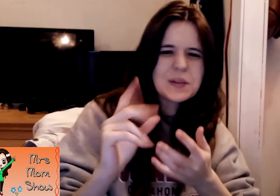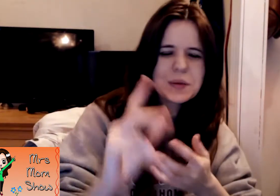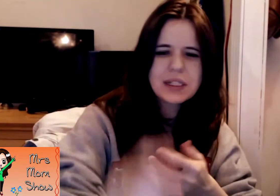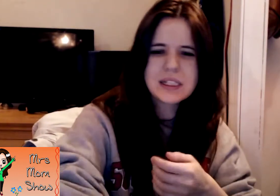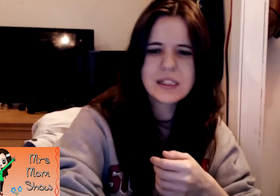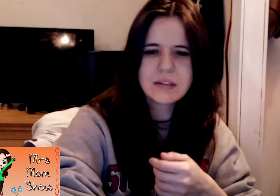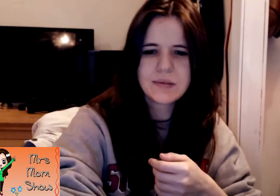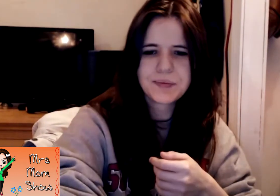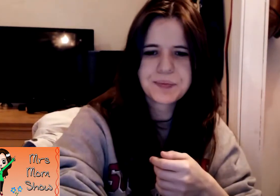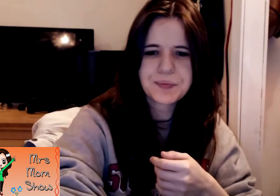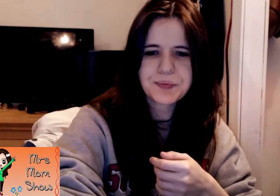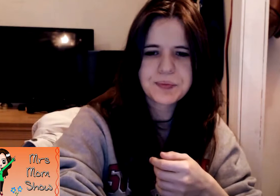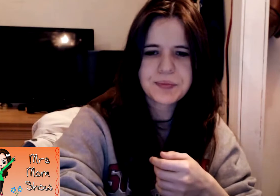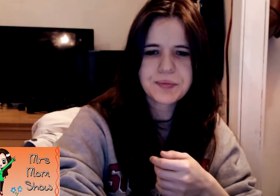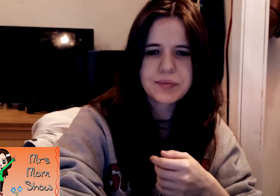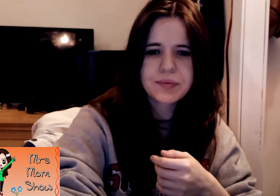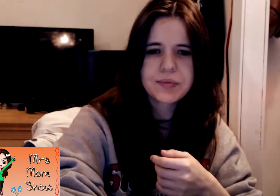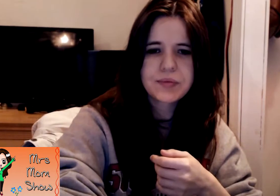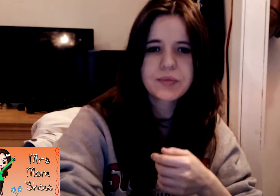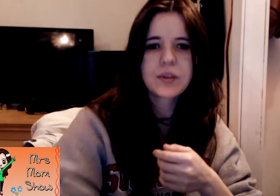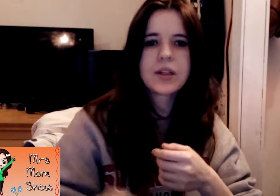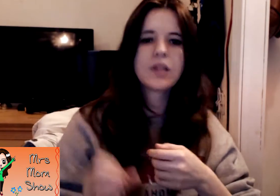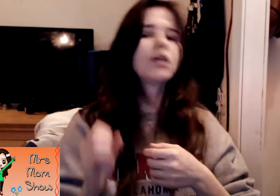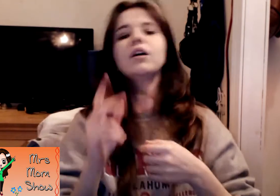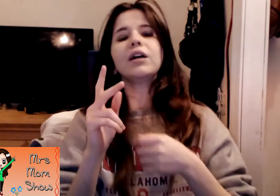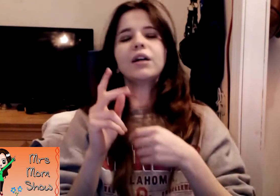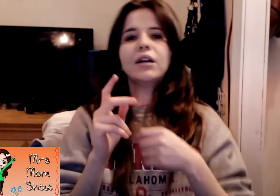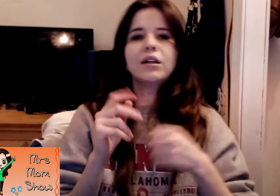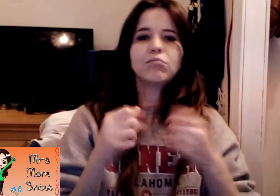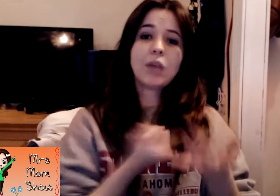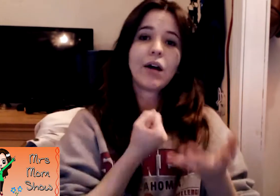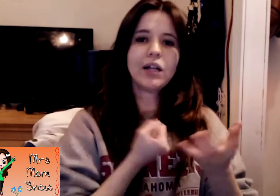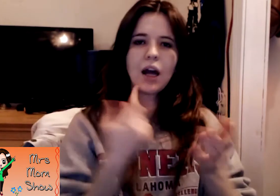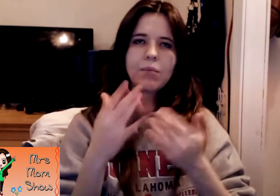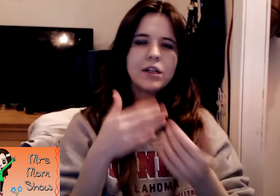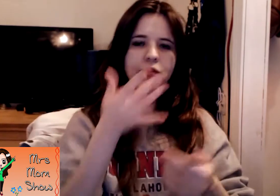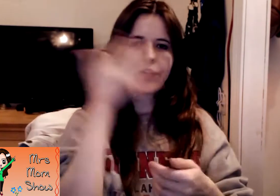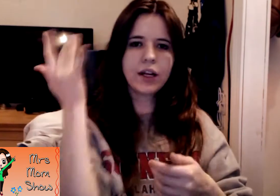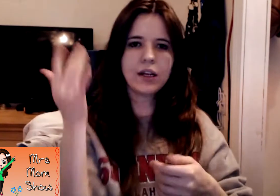Ok, sorry, I am easily forgetful.